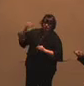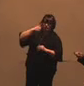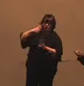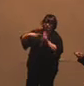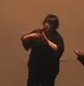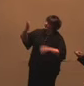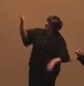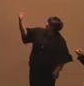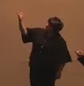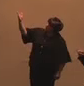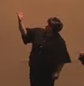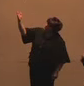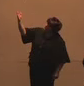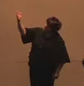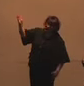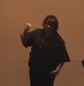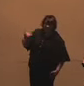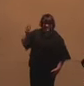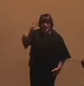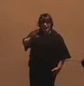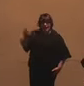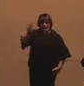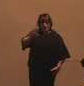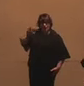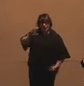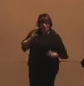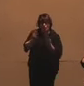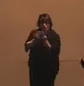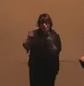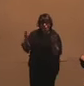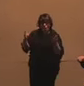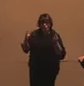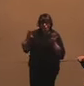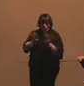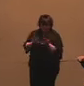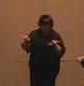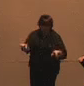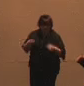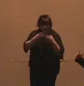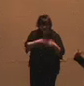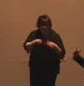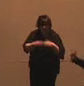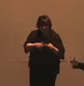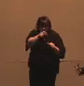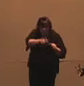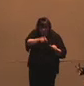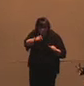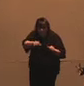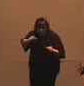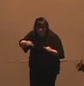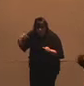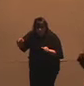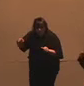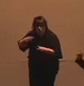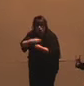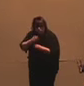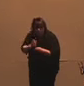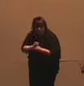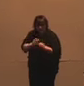the wall is also divided in small pieces and created in a space.